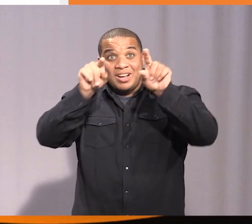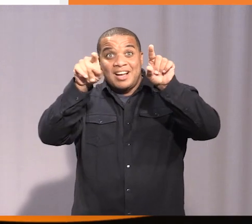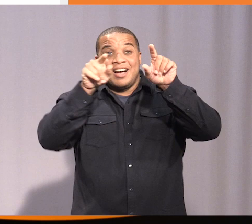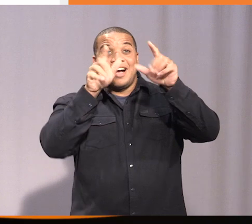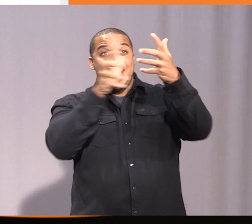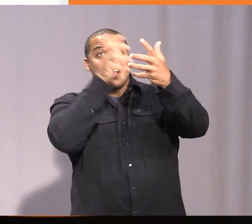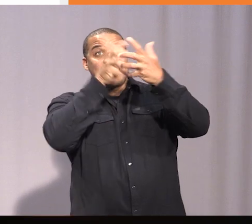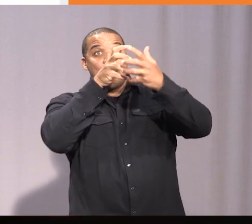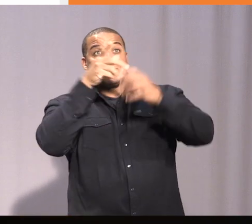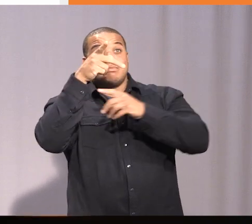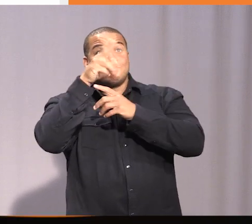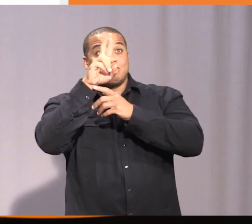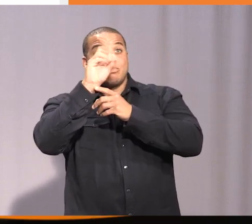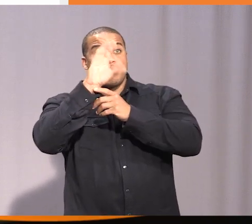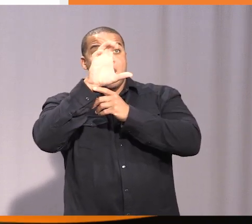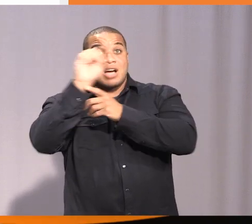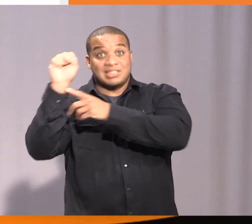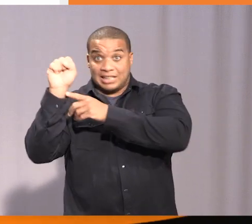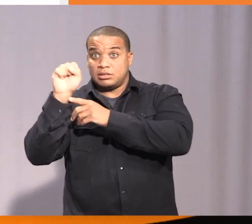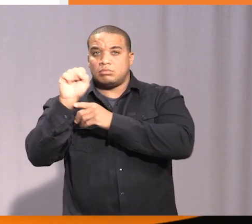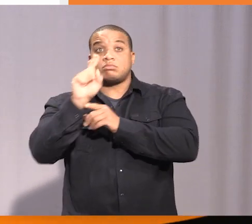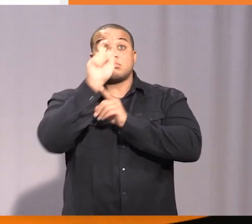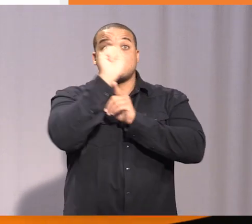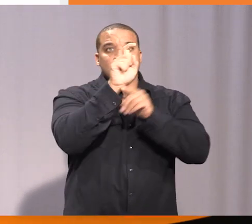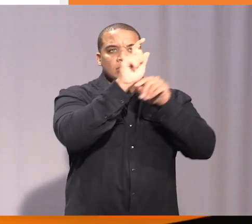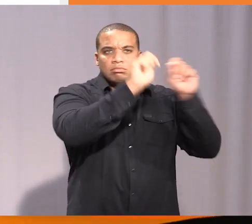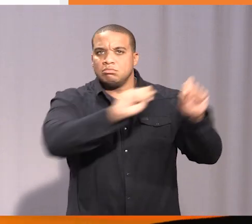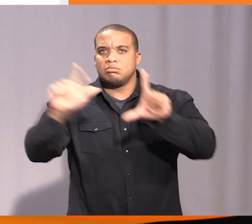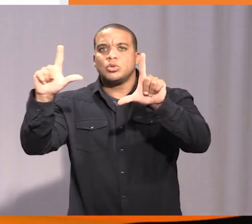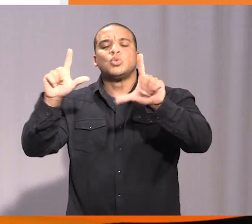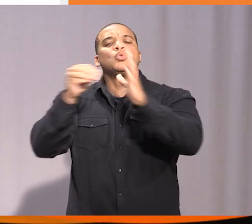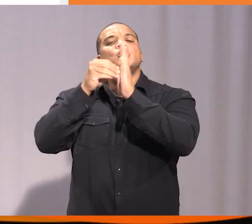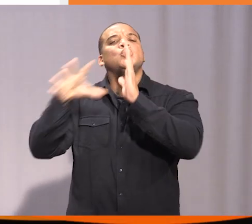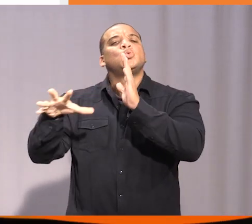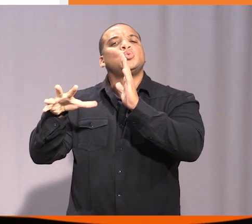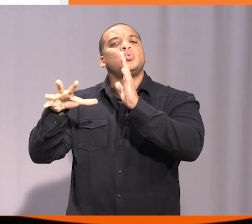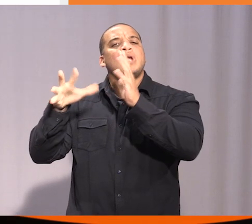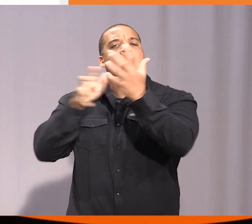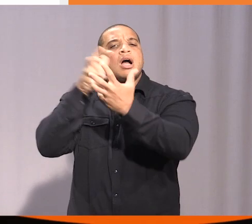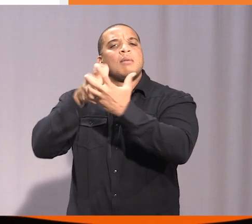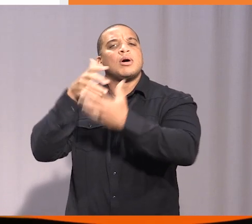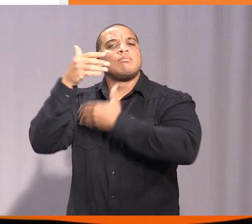and it will take you to the student accommodations process.